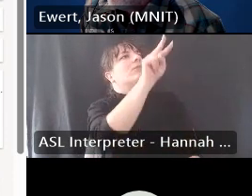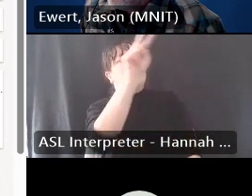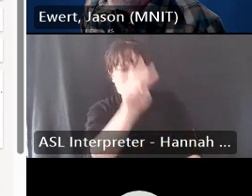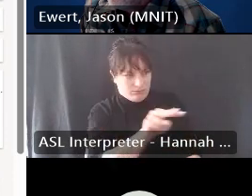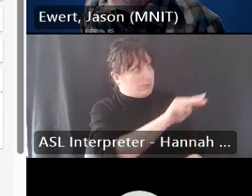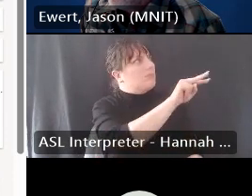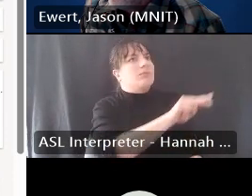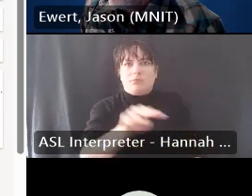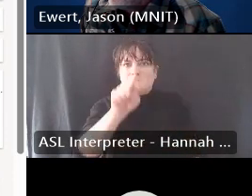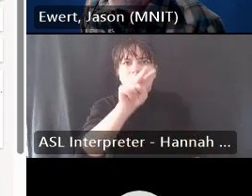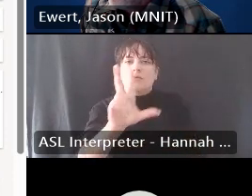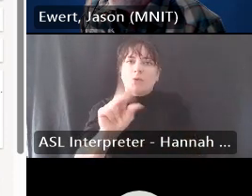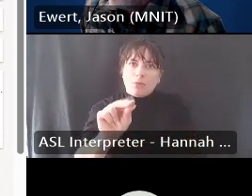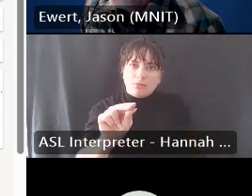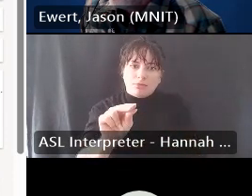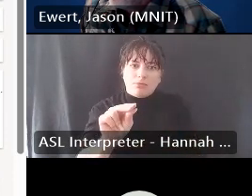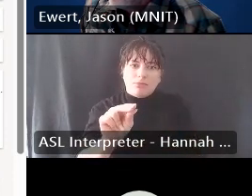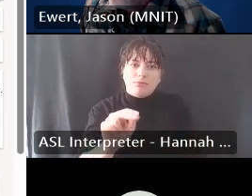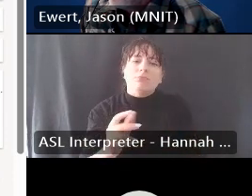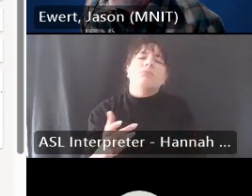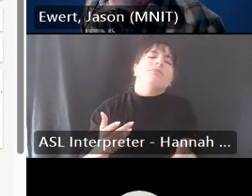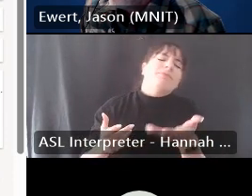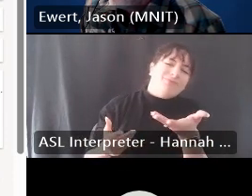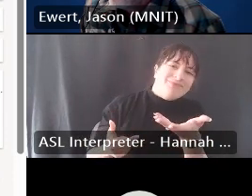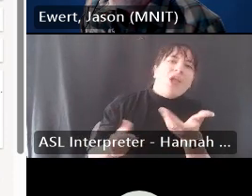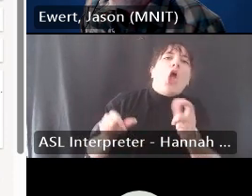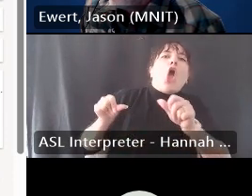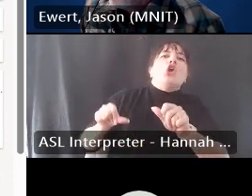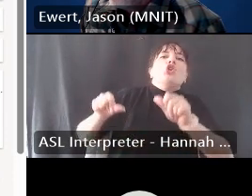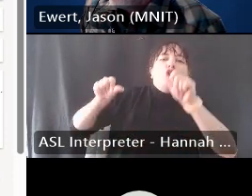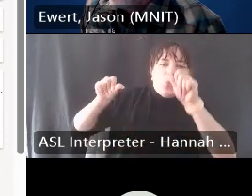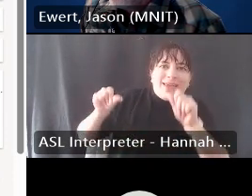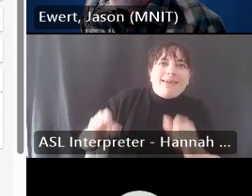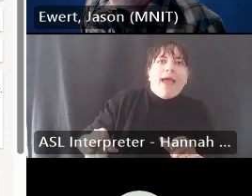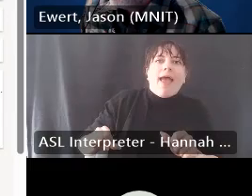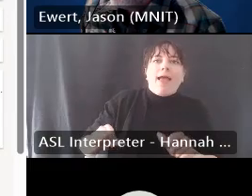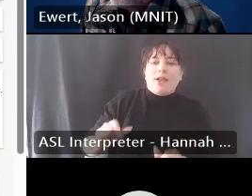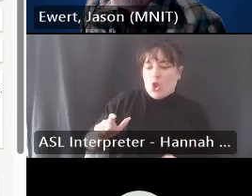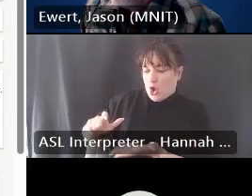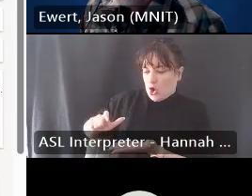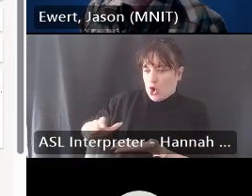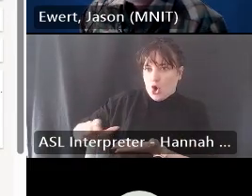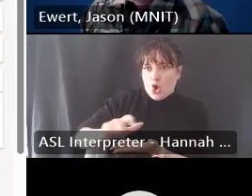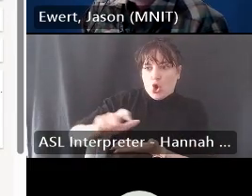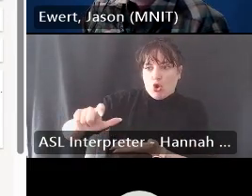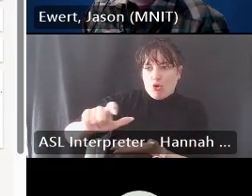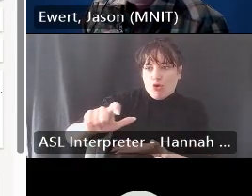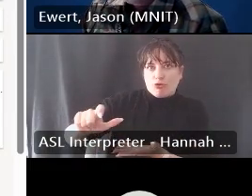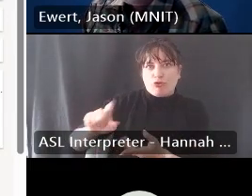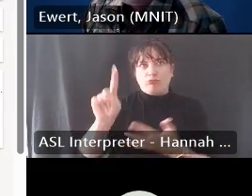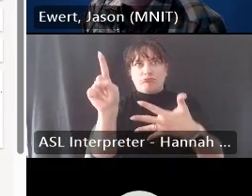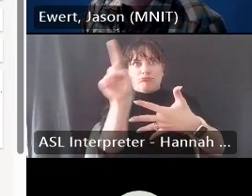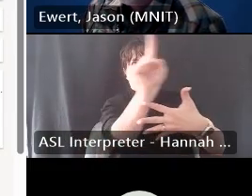There is a way that you can turn on a cursor that tracks what the screen reader is doing.